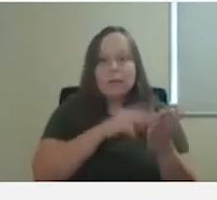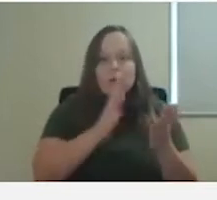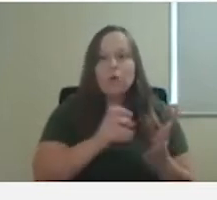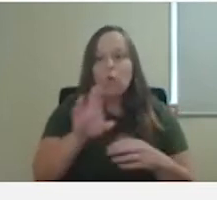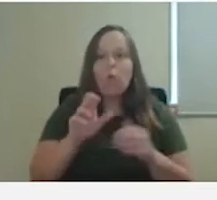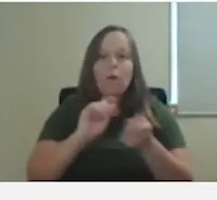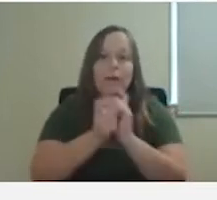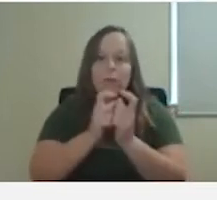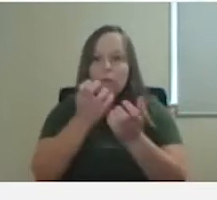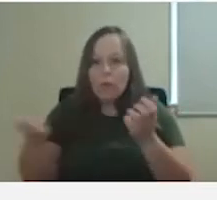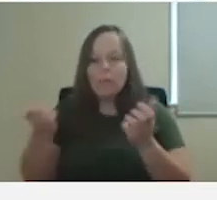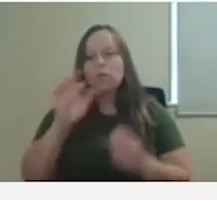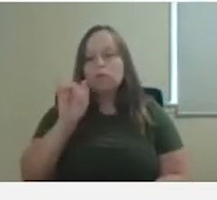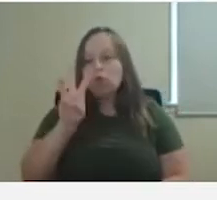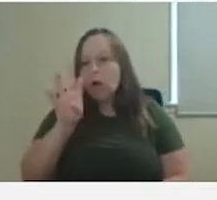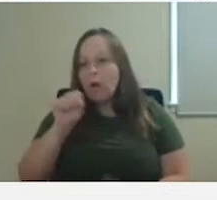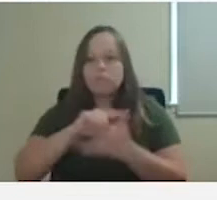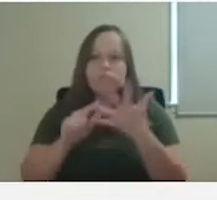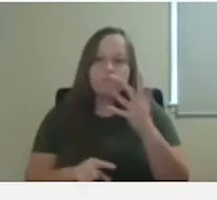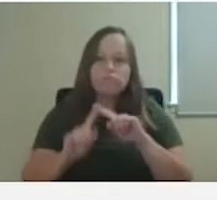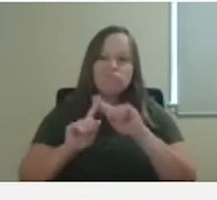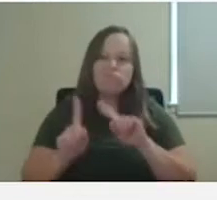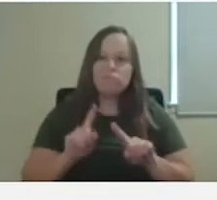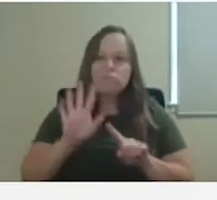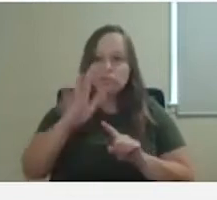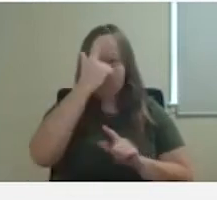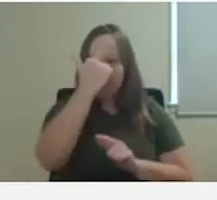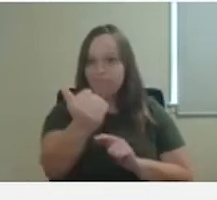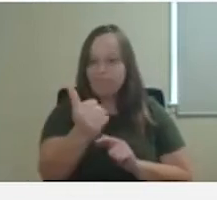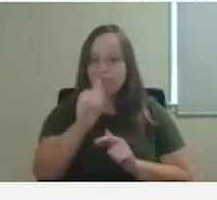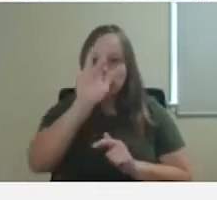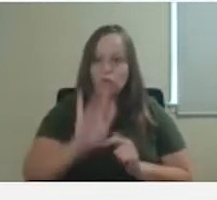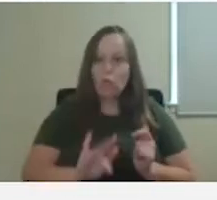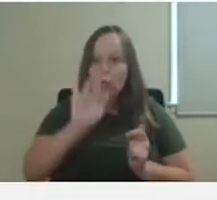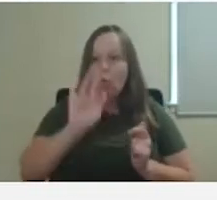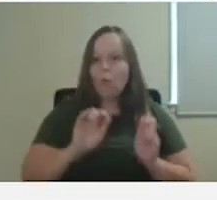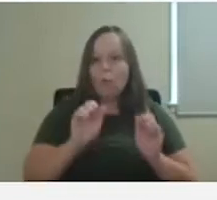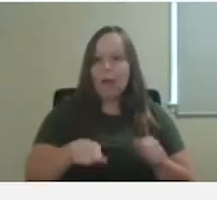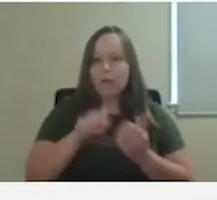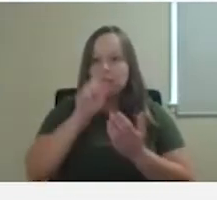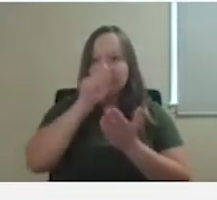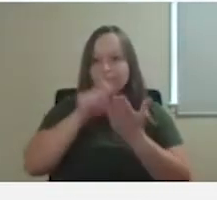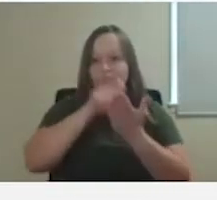equipment to allow you to scroll through whatever